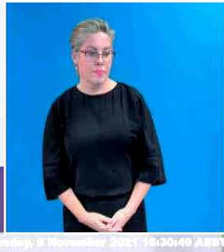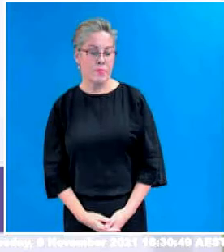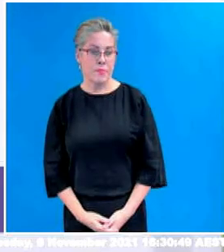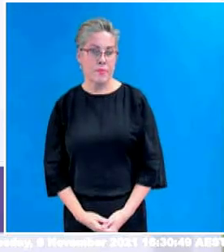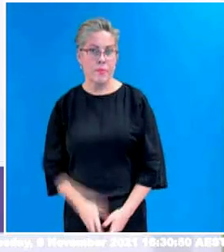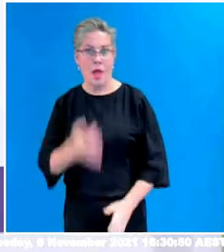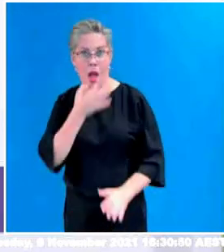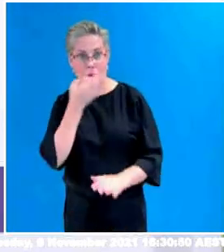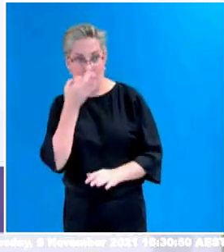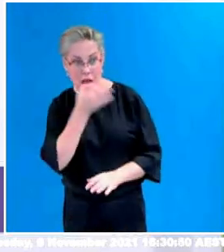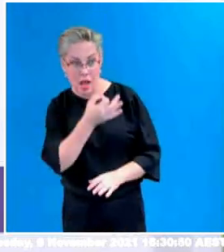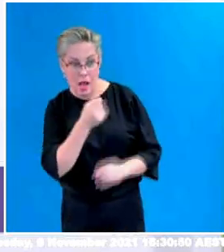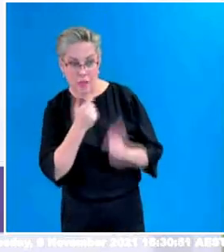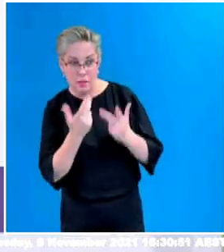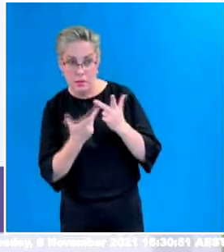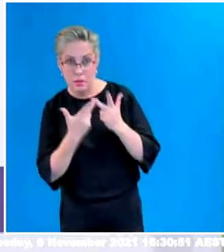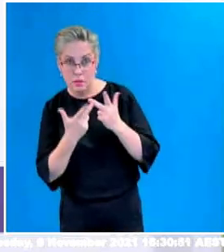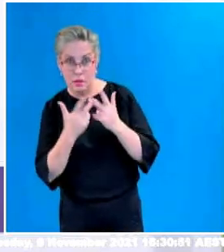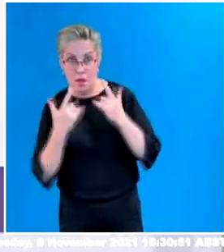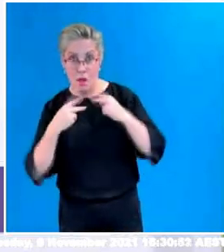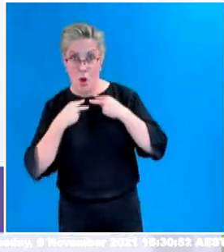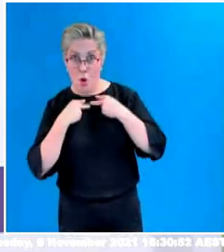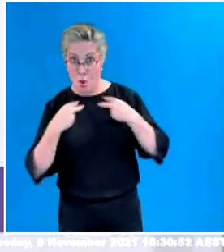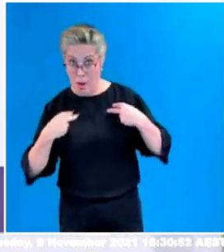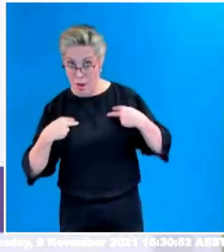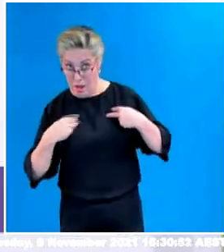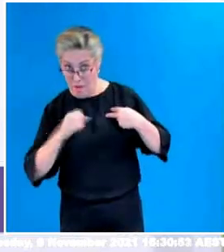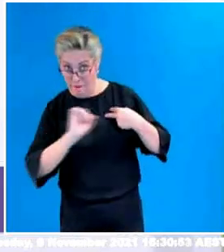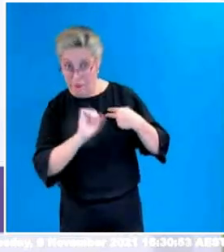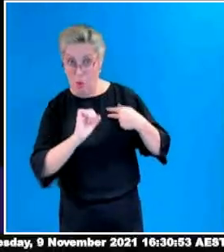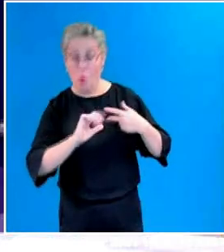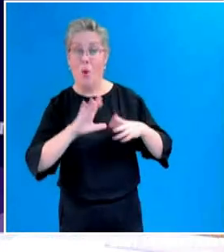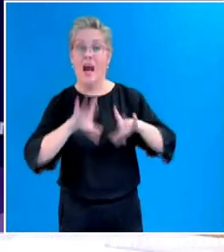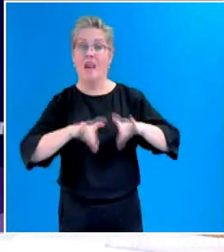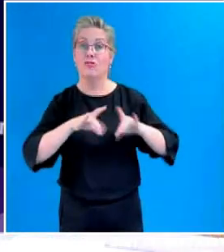Mr Kennett, is there anything that the Commonwealth needs to submit for